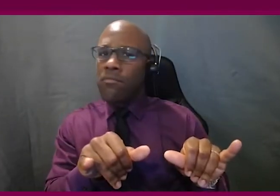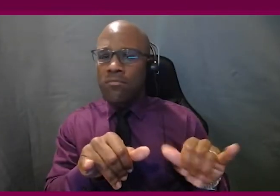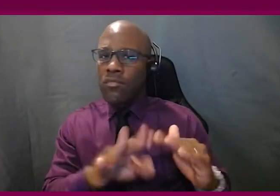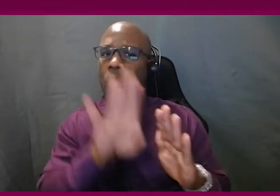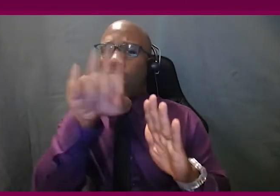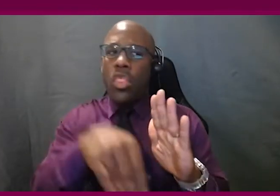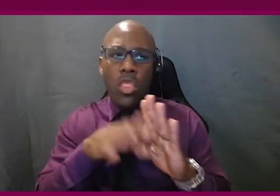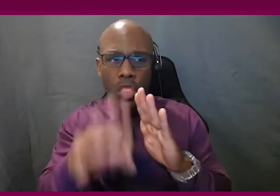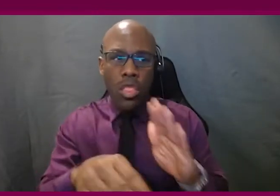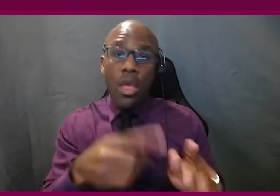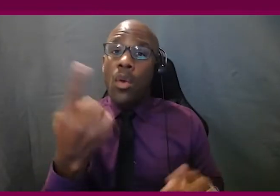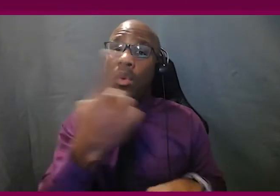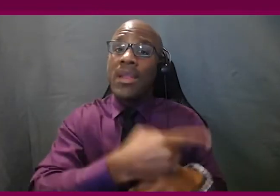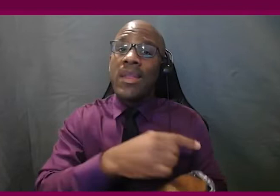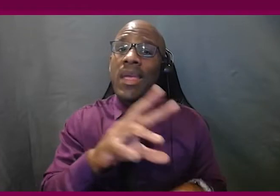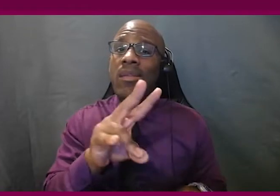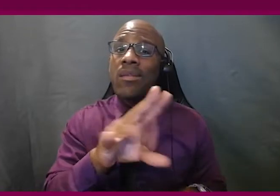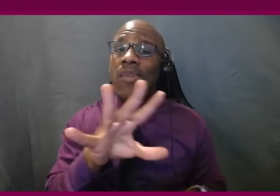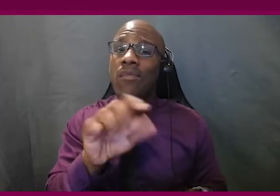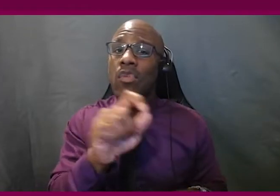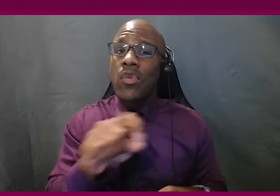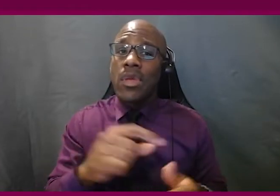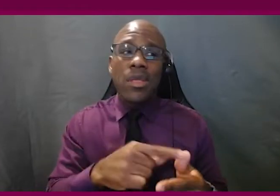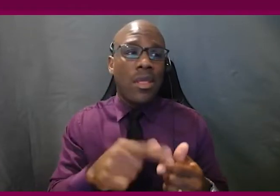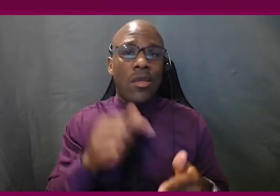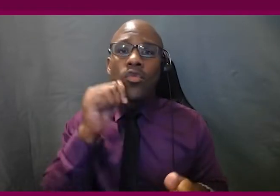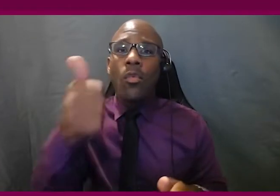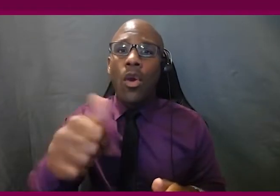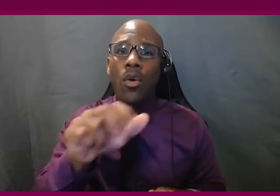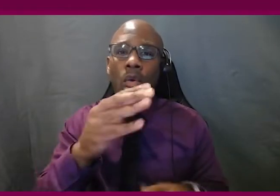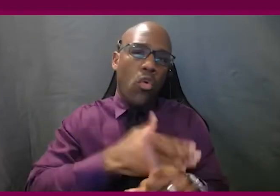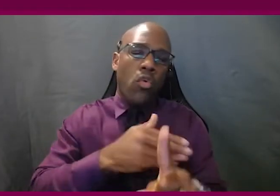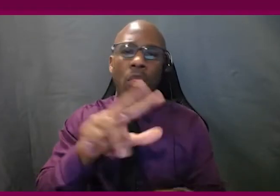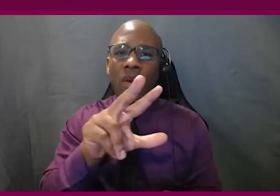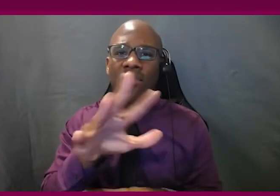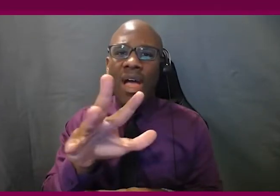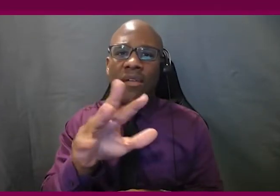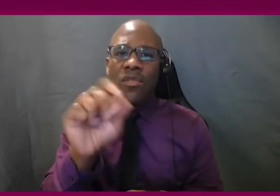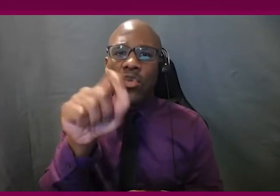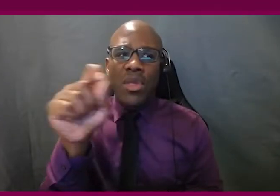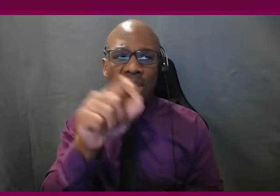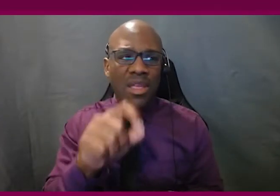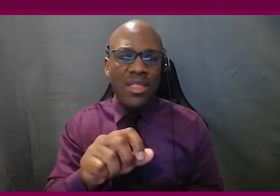It'll be like 75 degrees one day and then the next, like 35 and just the air pressure